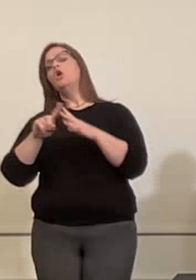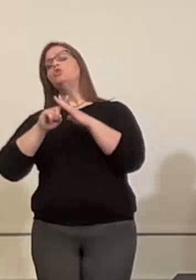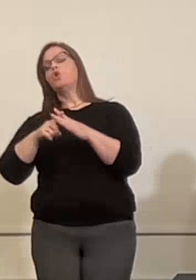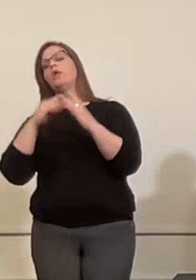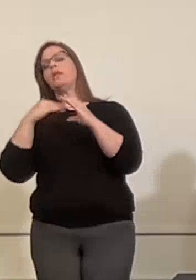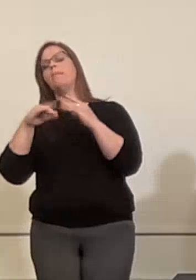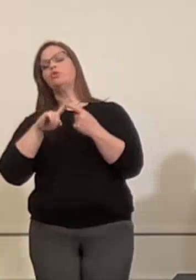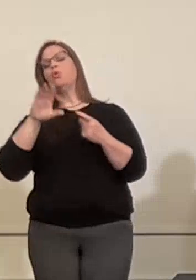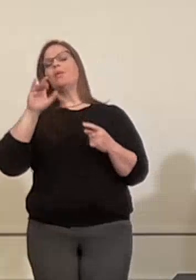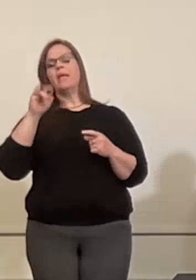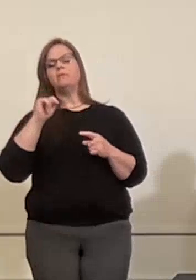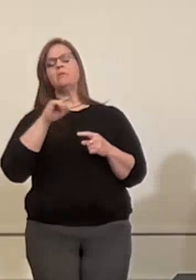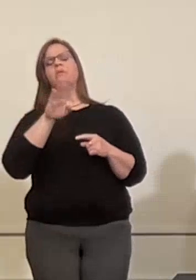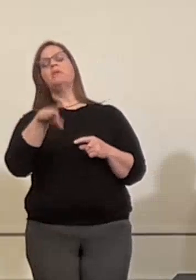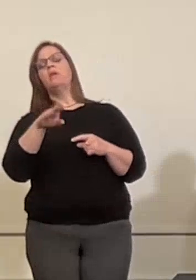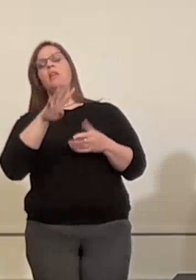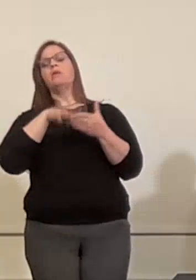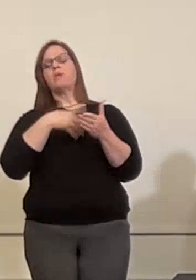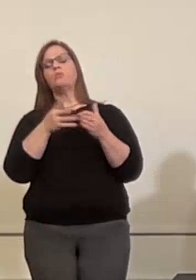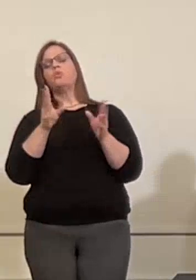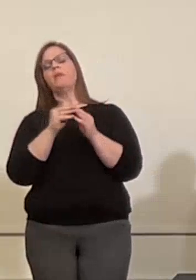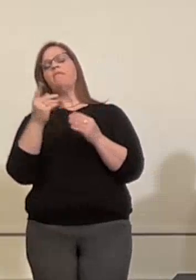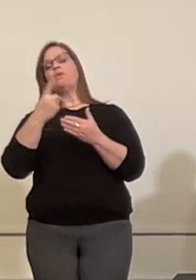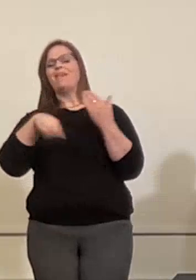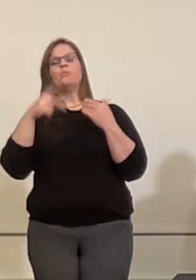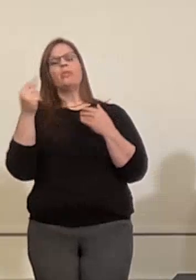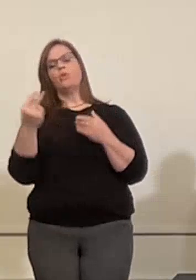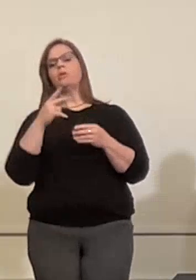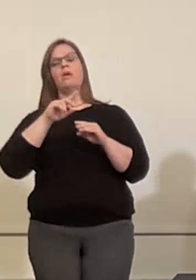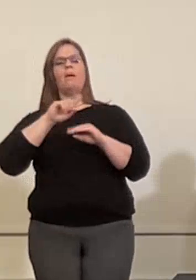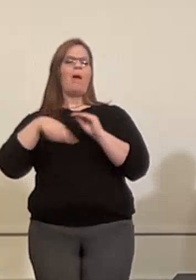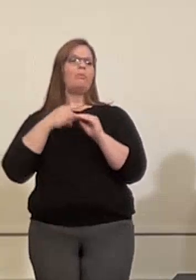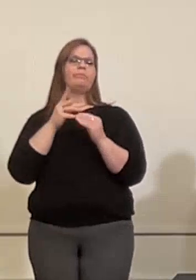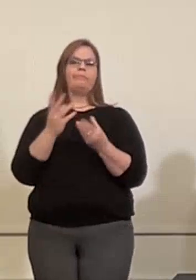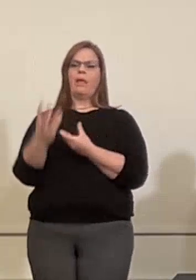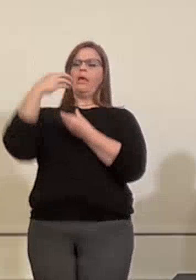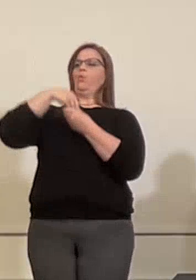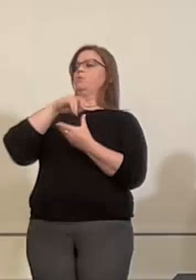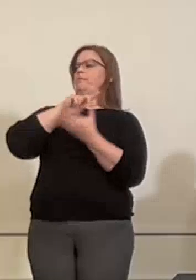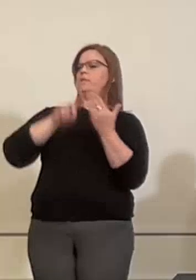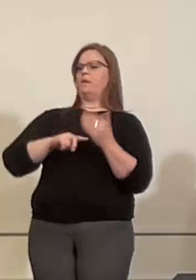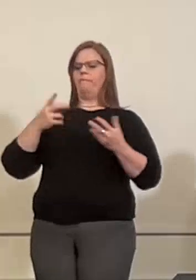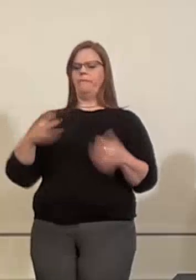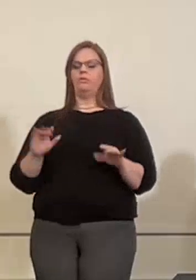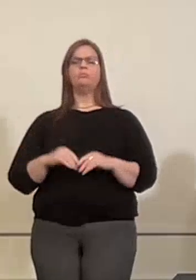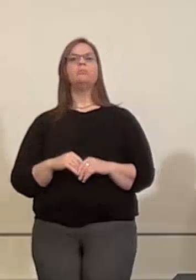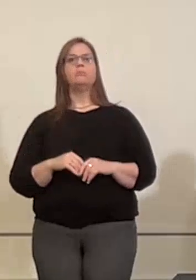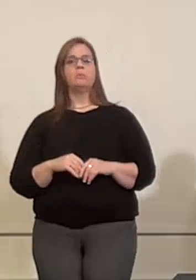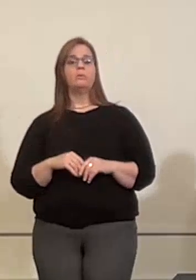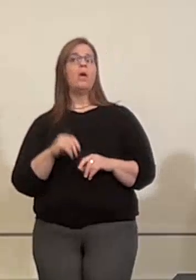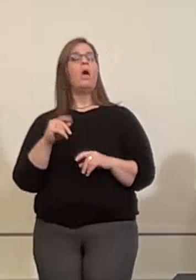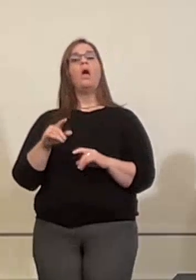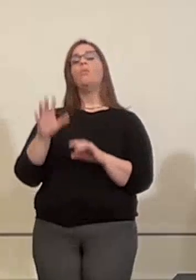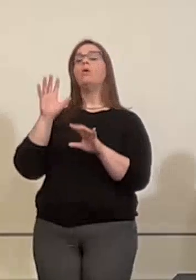Let's schedule a meeting for next Thursday on Inclusive design and it will generate a nice e-mail explaining the